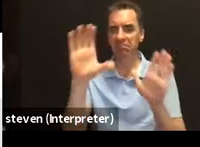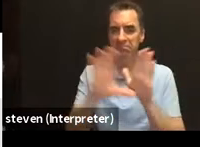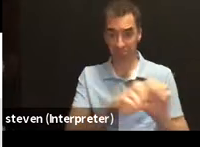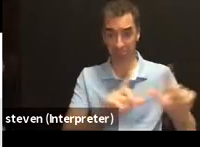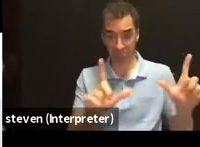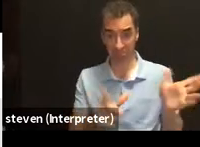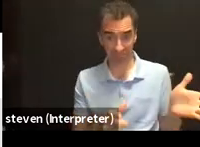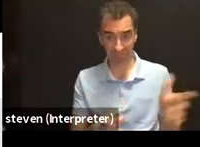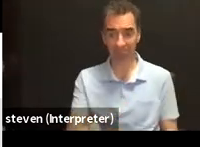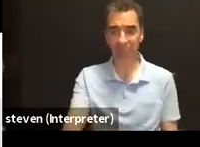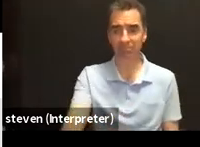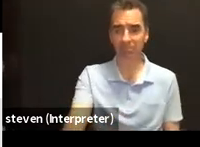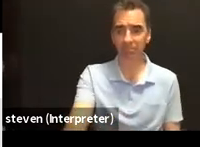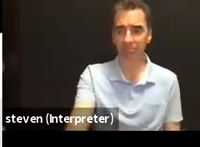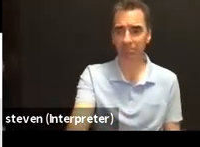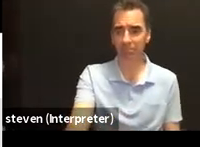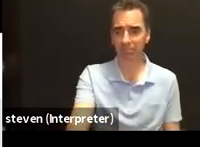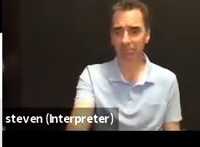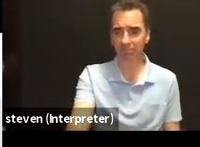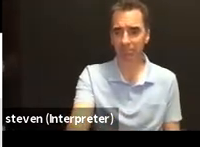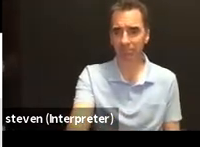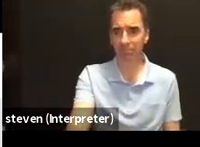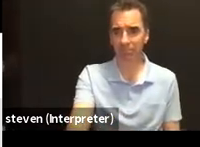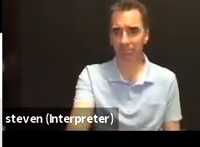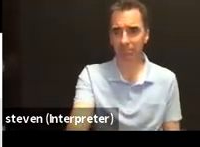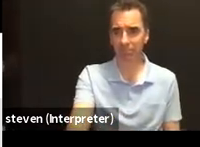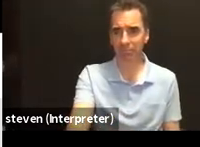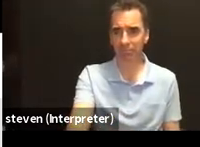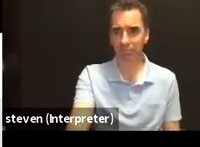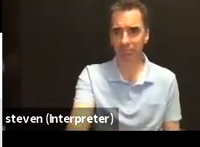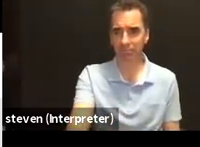maria.rodriguez: Okay, so I've got something so okay alright so this next slide.